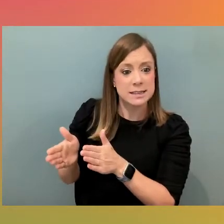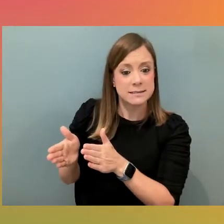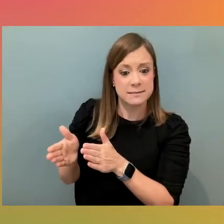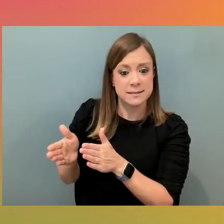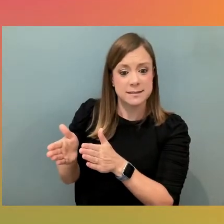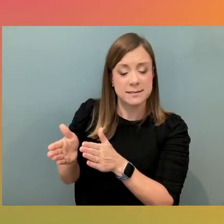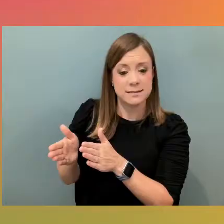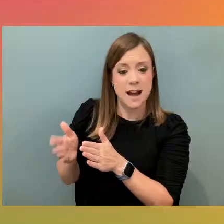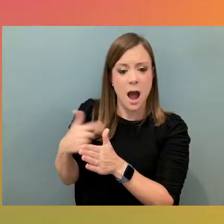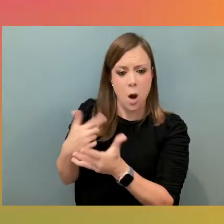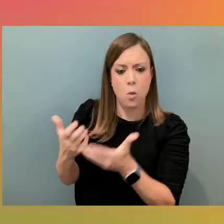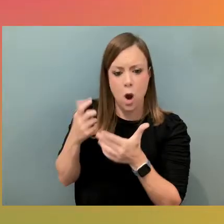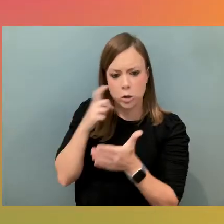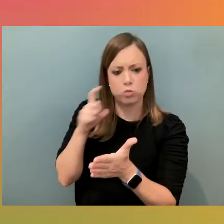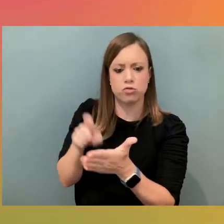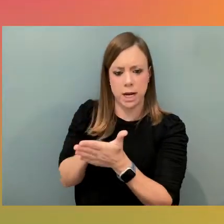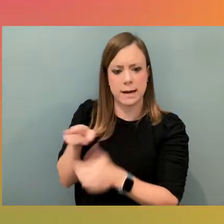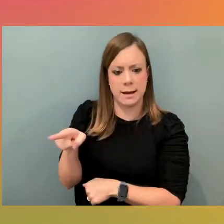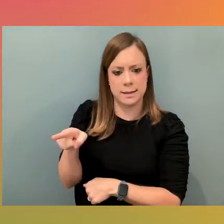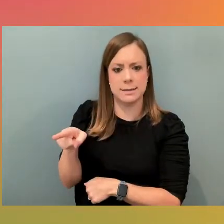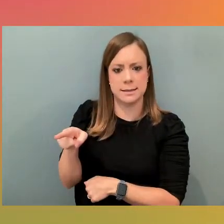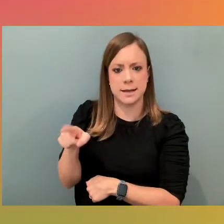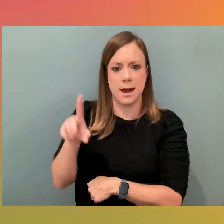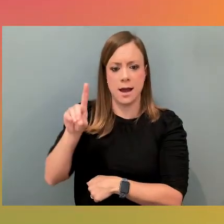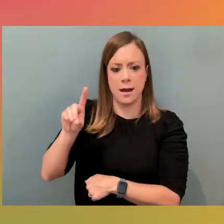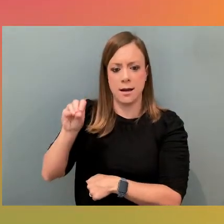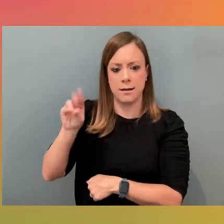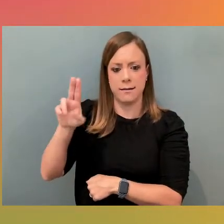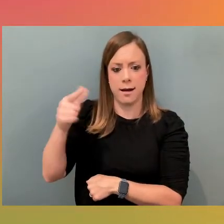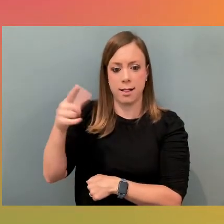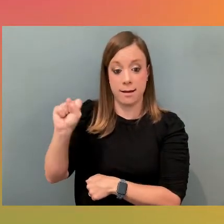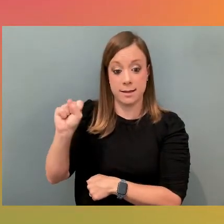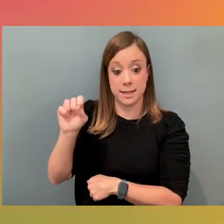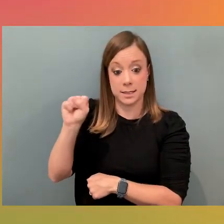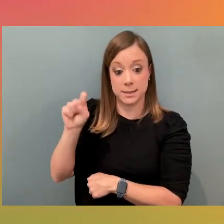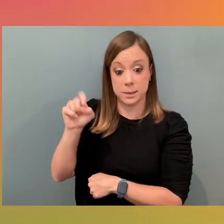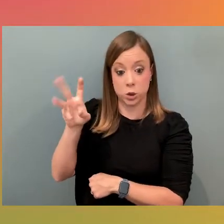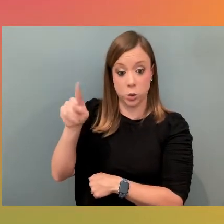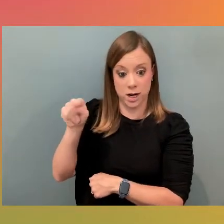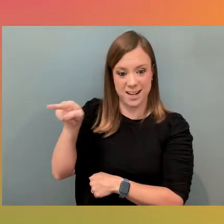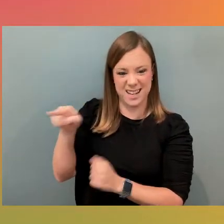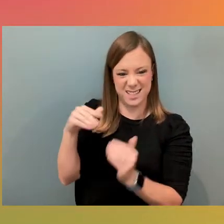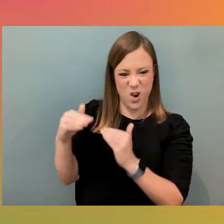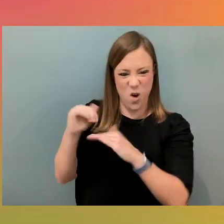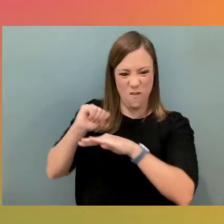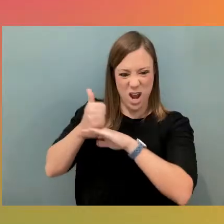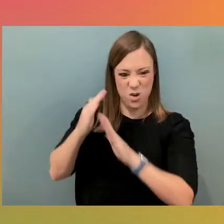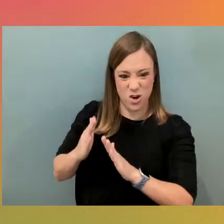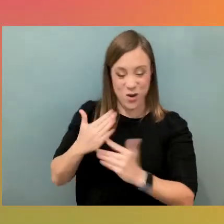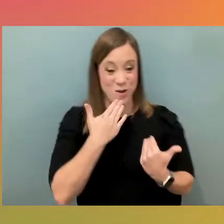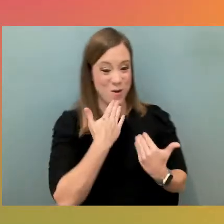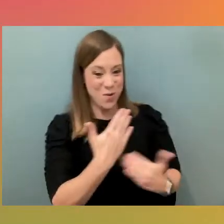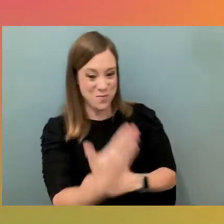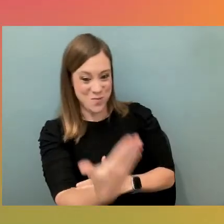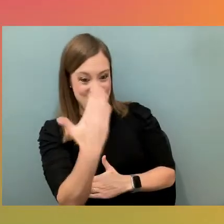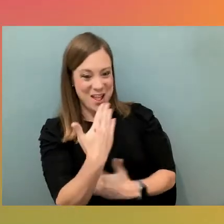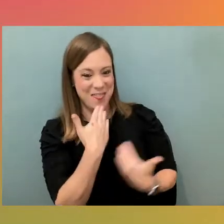ANOTHER PERSON AT THIS EVENT WOULD NOT BE POSSIBLE TO GO ON WITHOUT IS DOUGLAS STEWART. ONE OF THE COFOUNDERS.